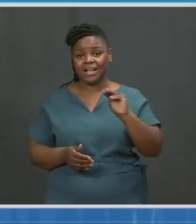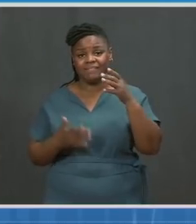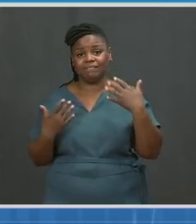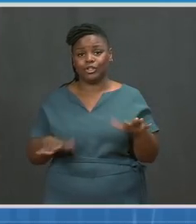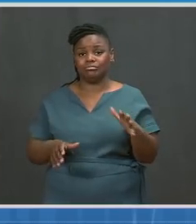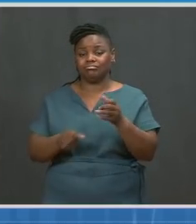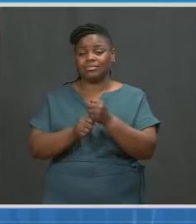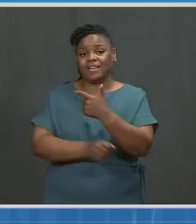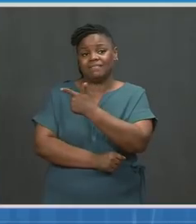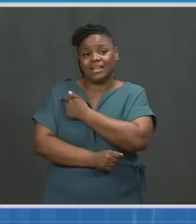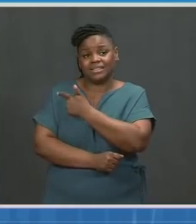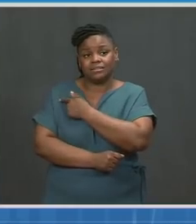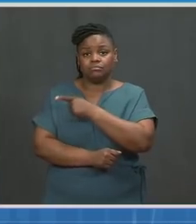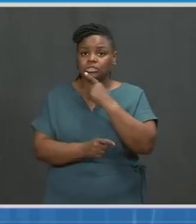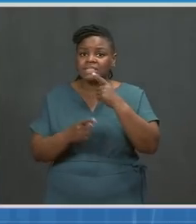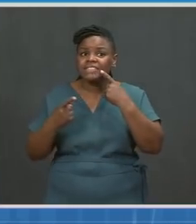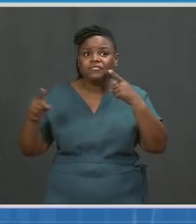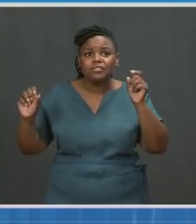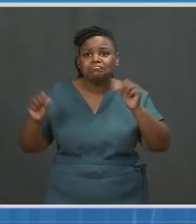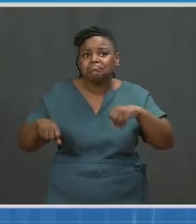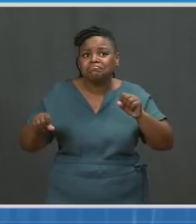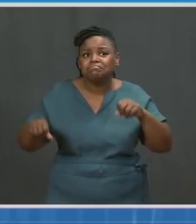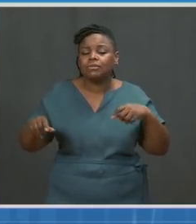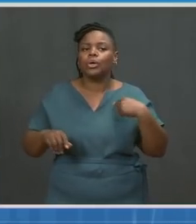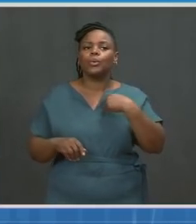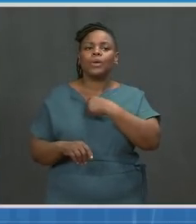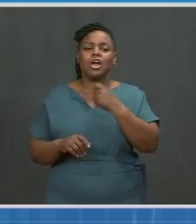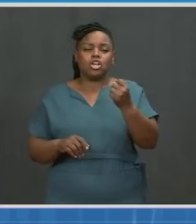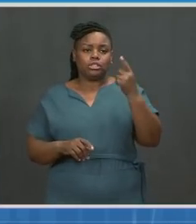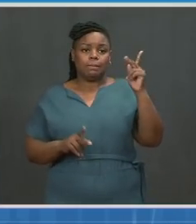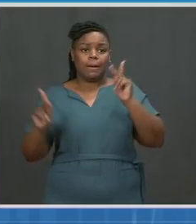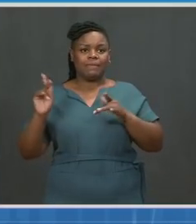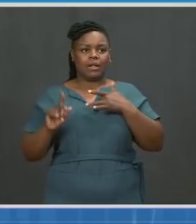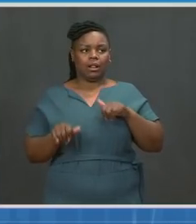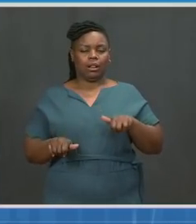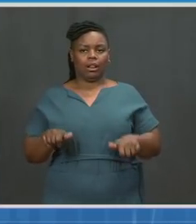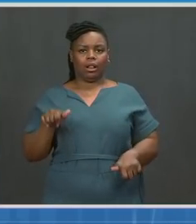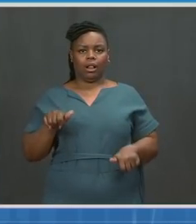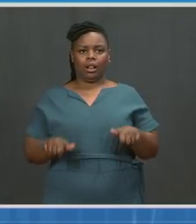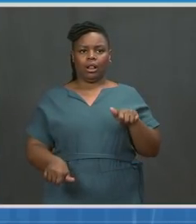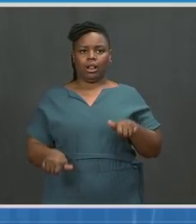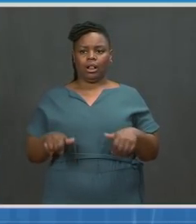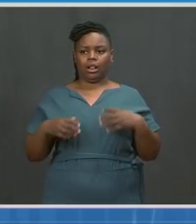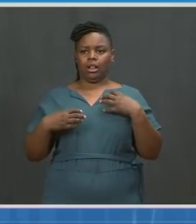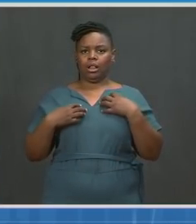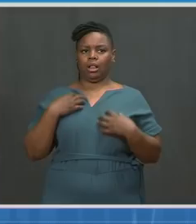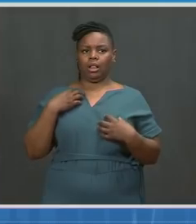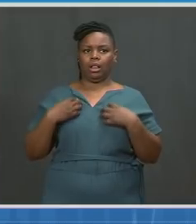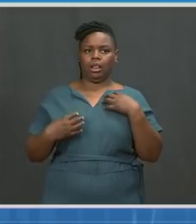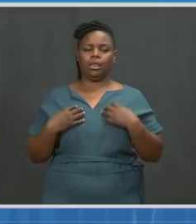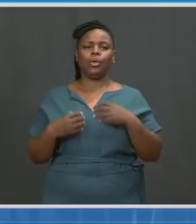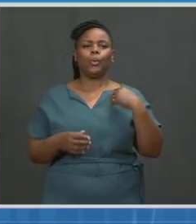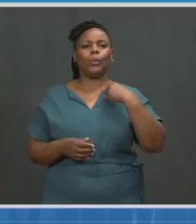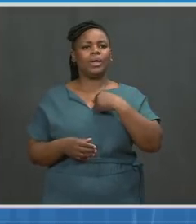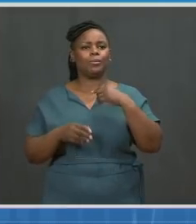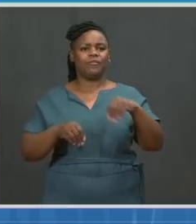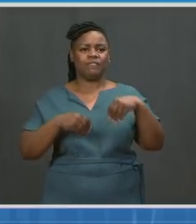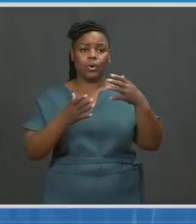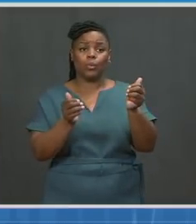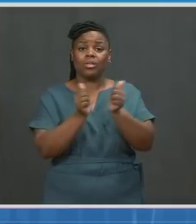where they are and understand why they might be hesitant, and then give them the information that combats that hesitancy. Mr. Slavitt: Yep.